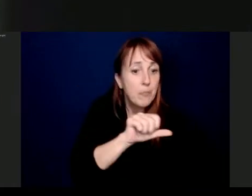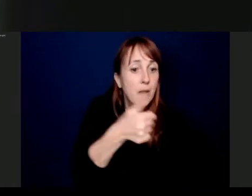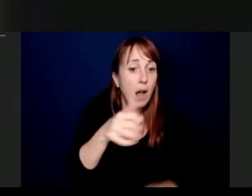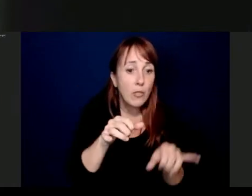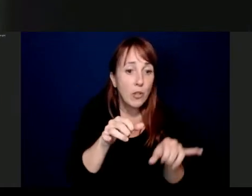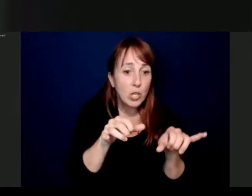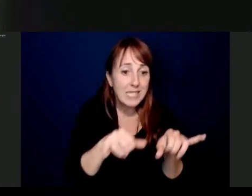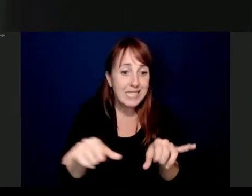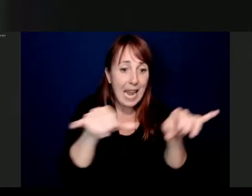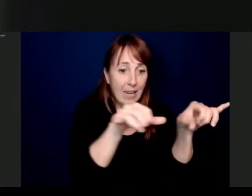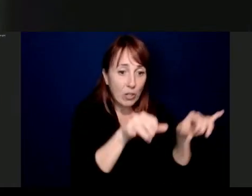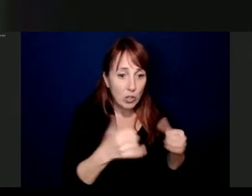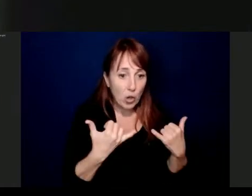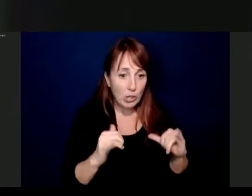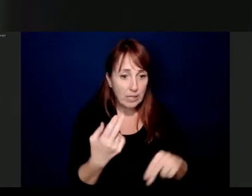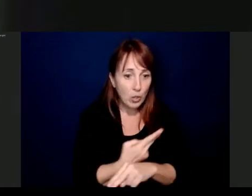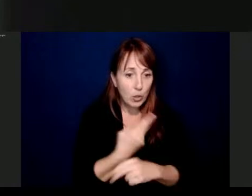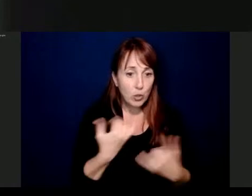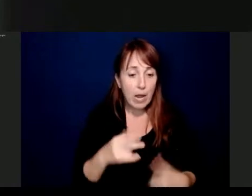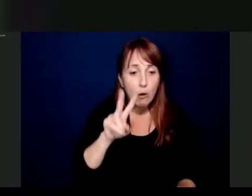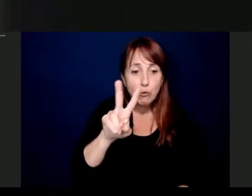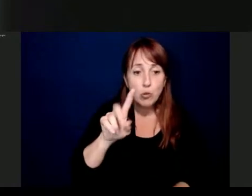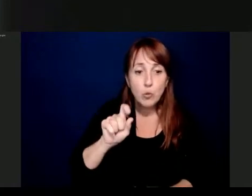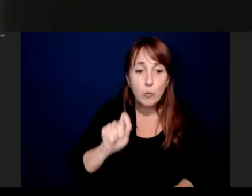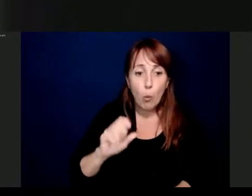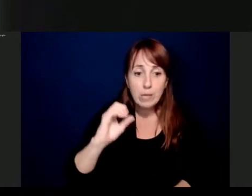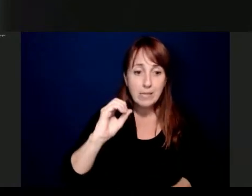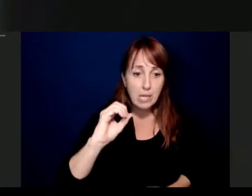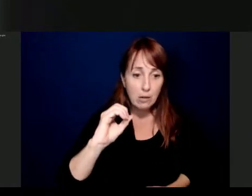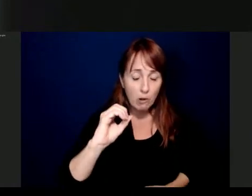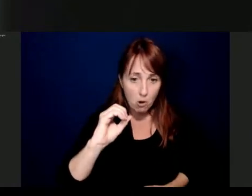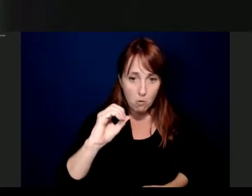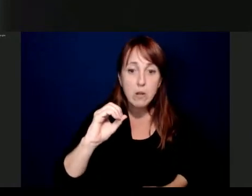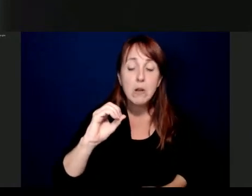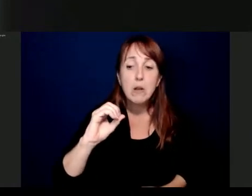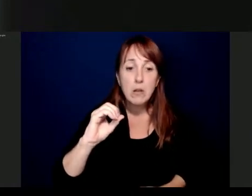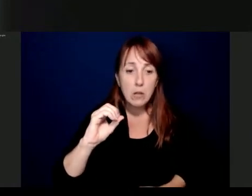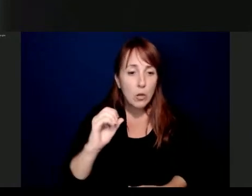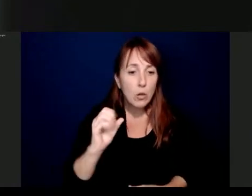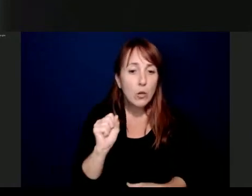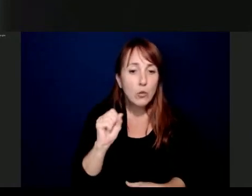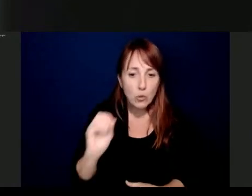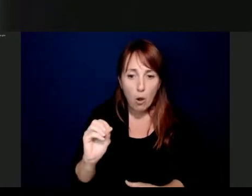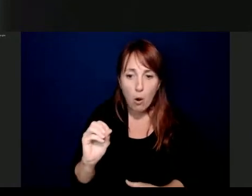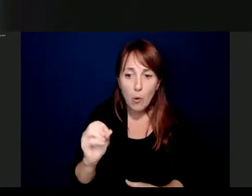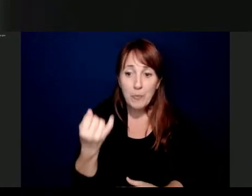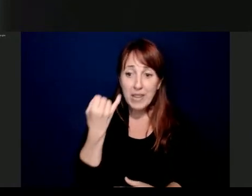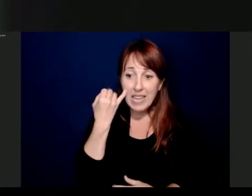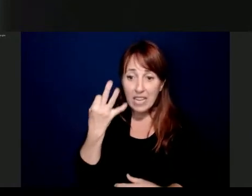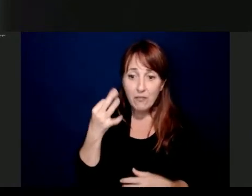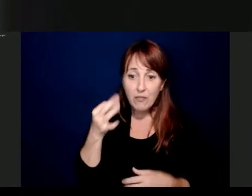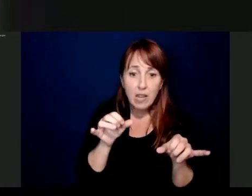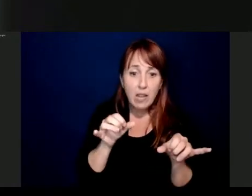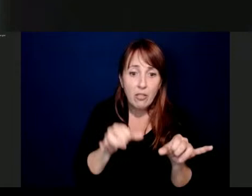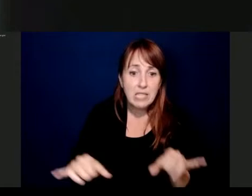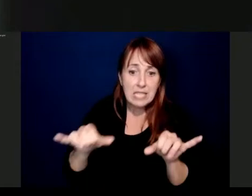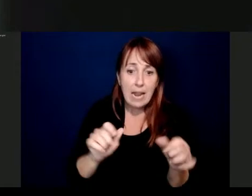and are still being used now are 2.0. So if the standard change, this bill would have